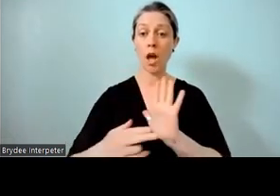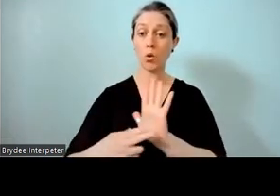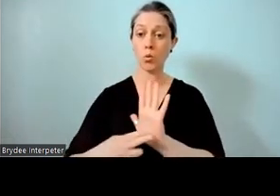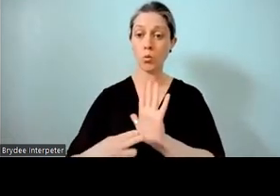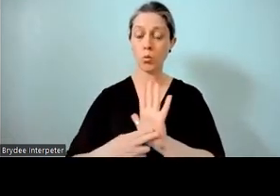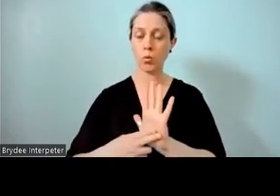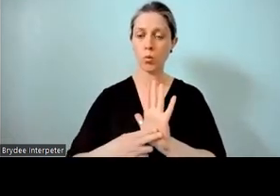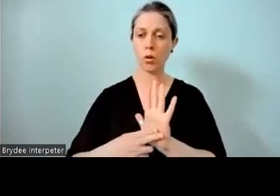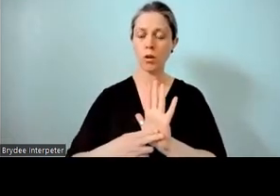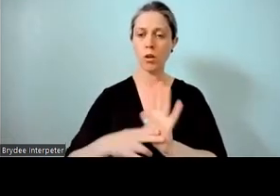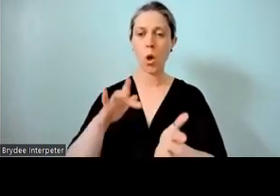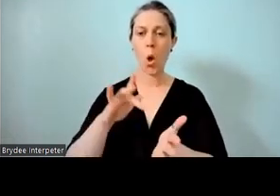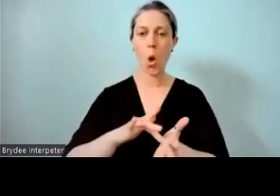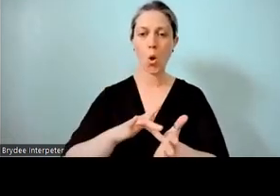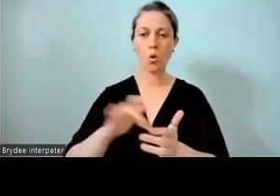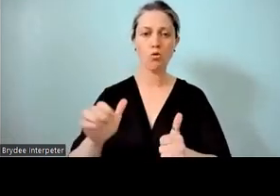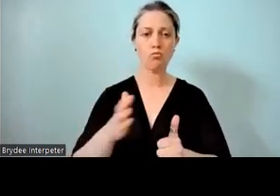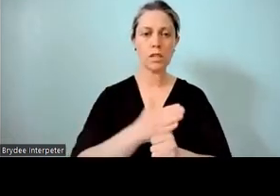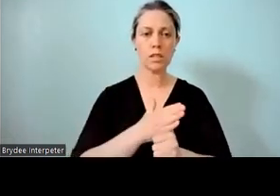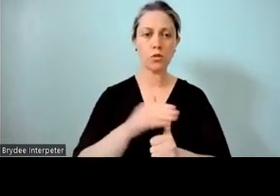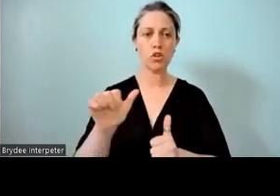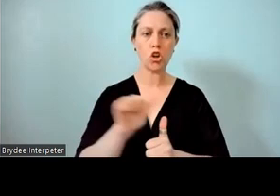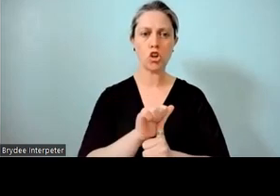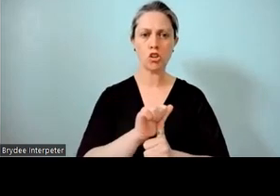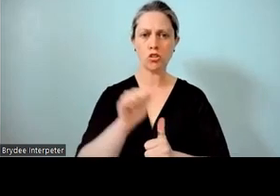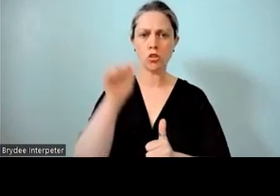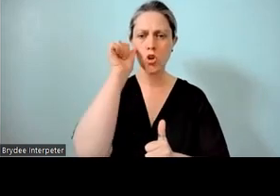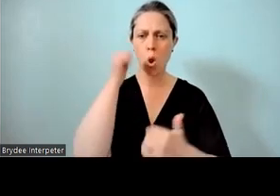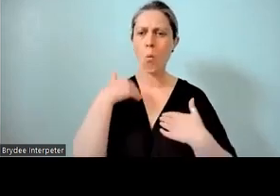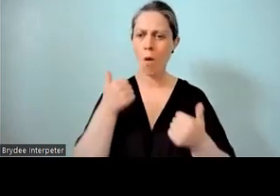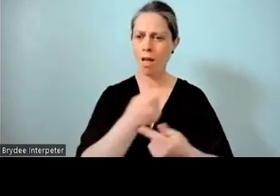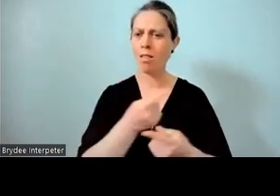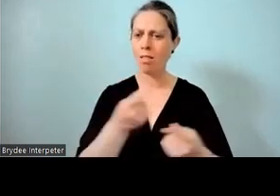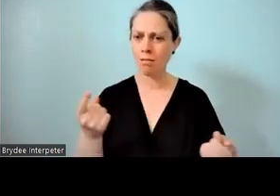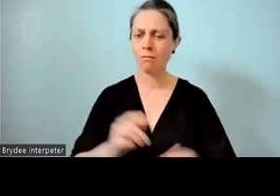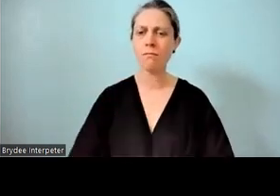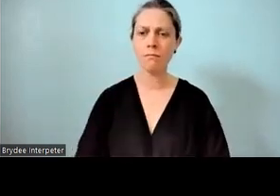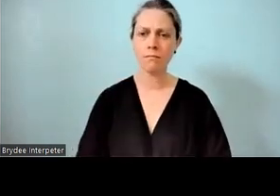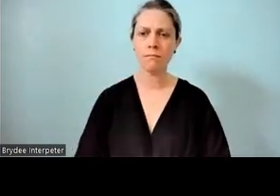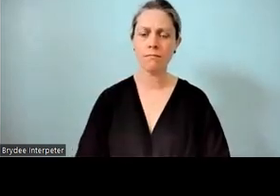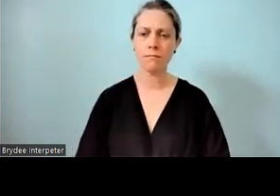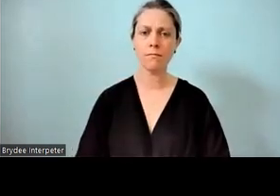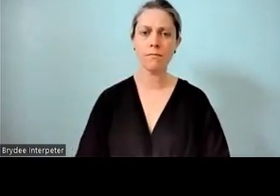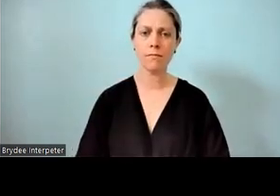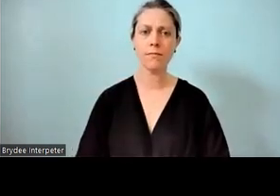and these should be pretty familiar to you. There's been a little bit of tightening of those